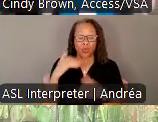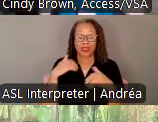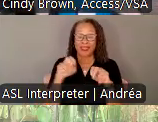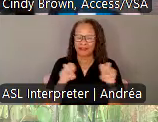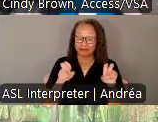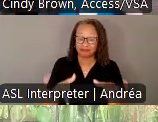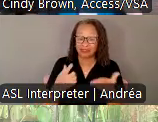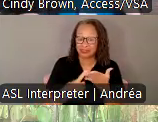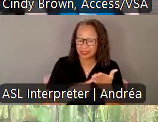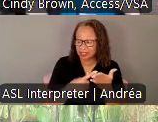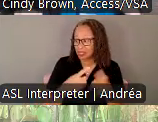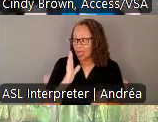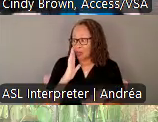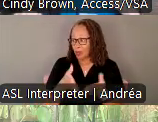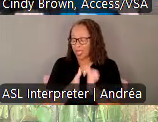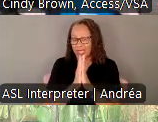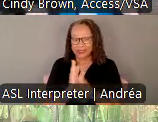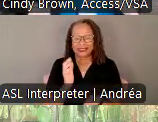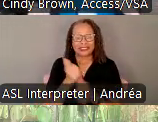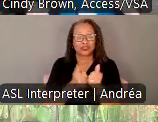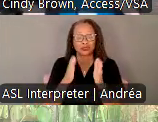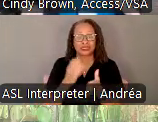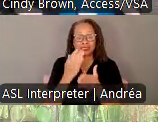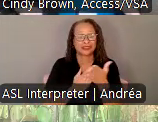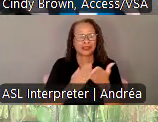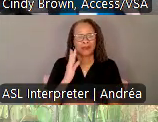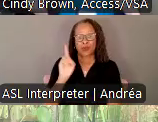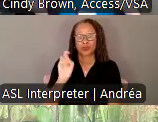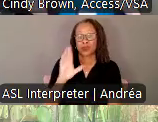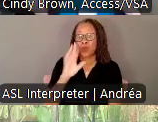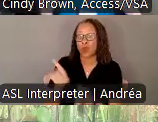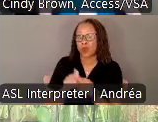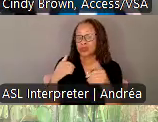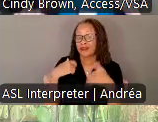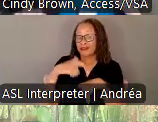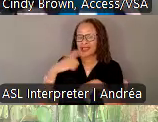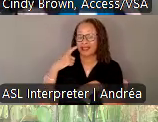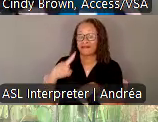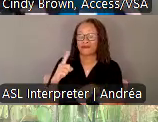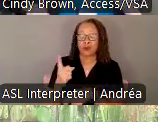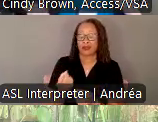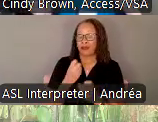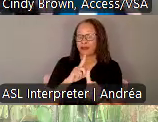where I'm going to be asking our panel some questions, but then we'll also have time for Q&A afterwards.